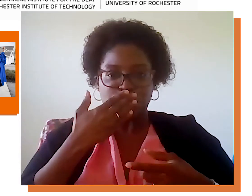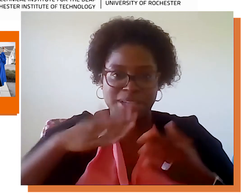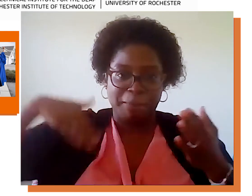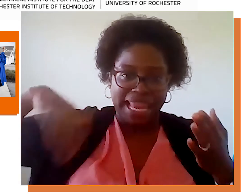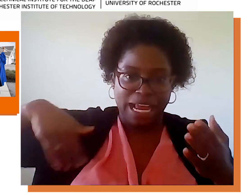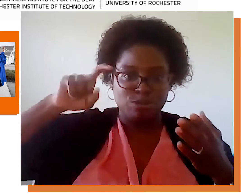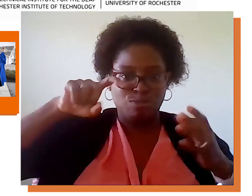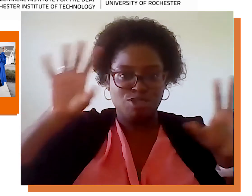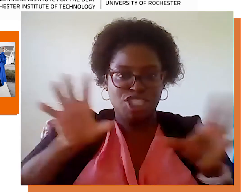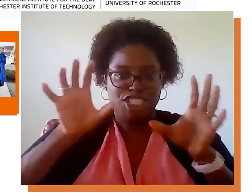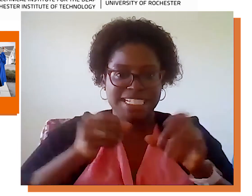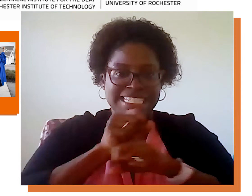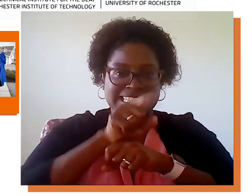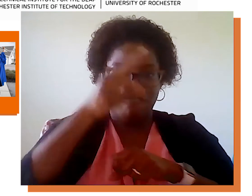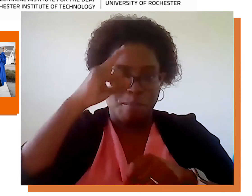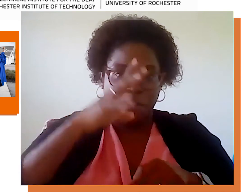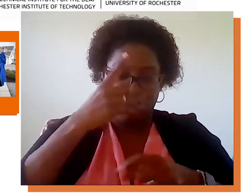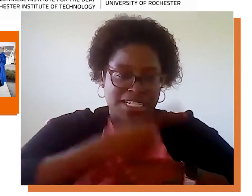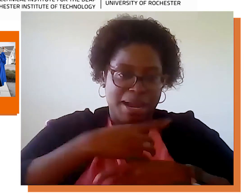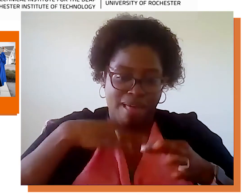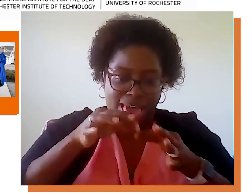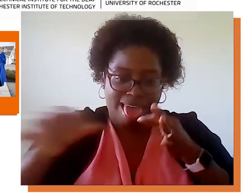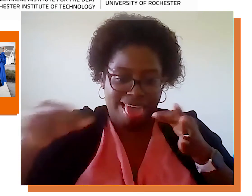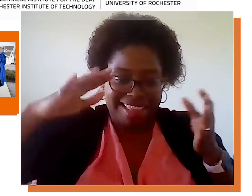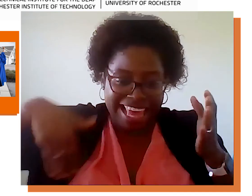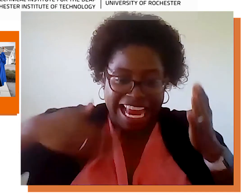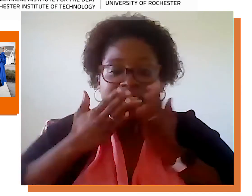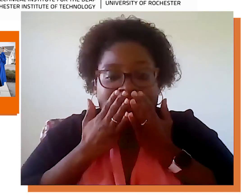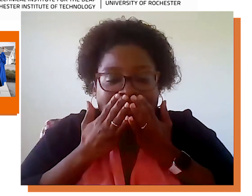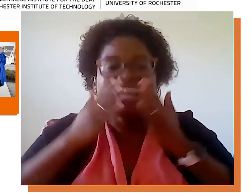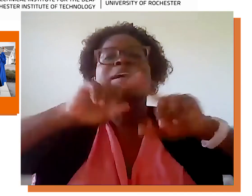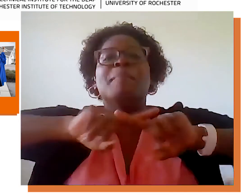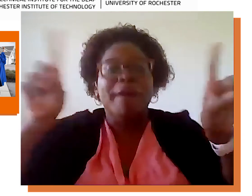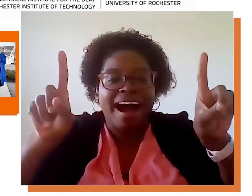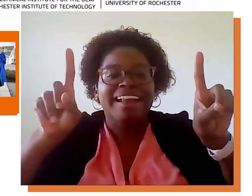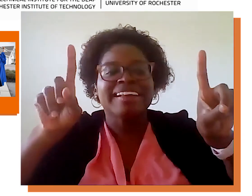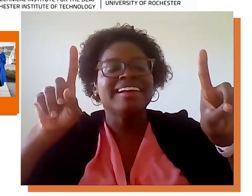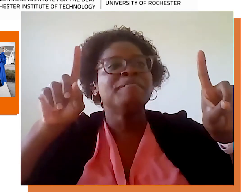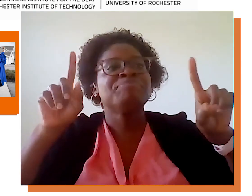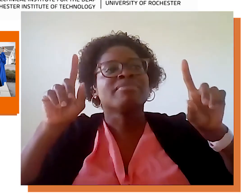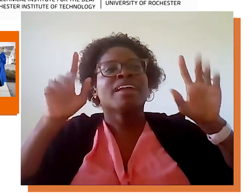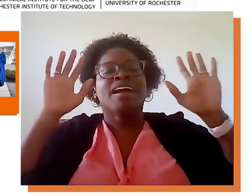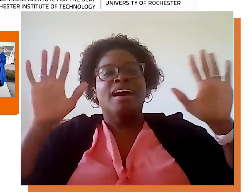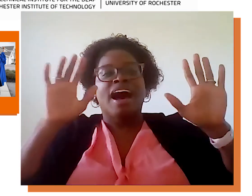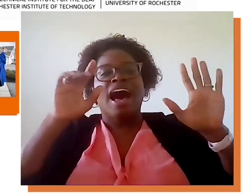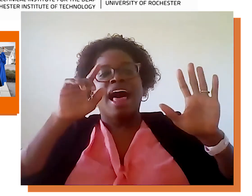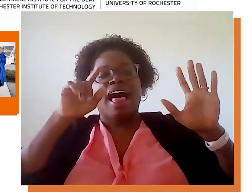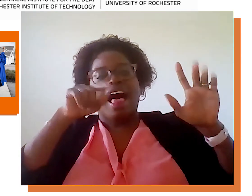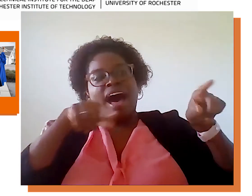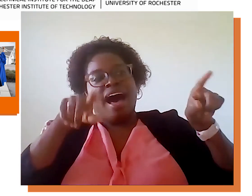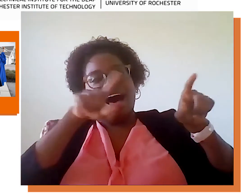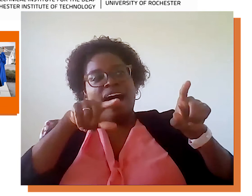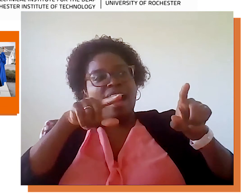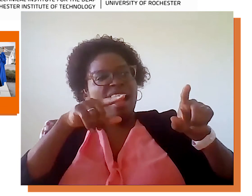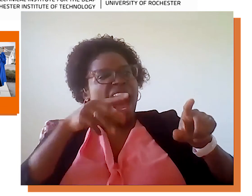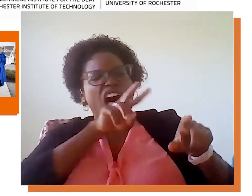"to send to my mom and dad. "You know, just... I want to send it "as a belated Mother's Day gift, but it'll eventually get there."